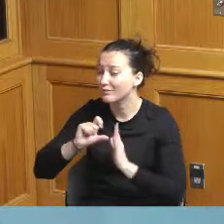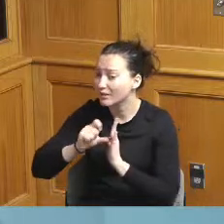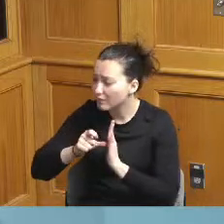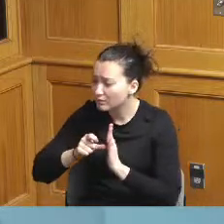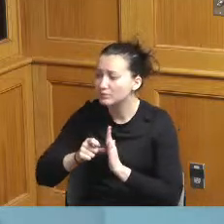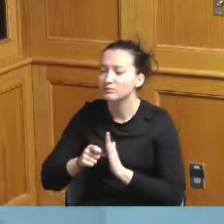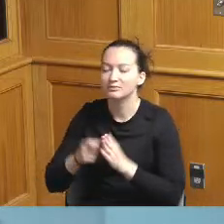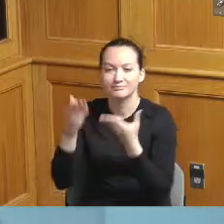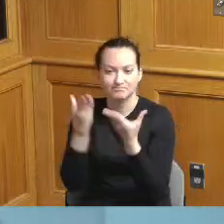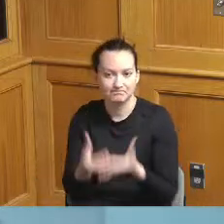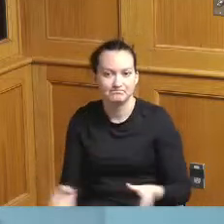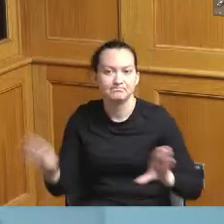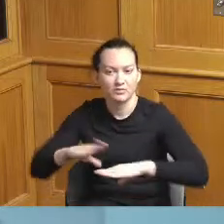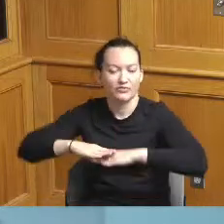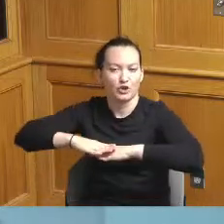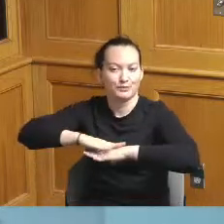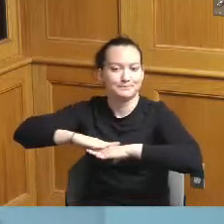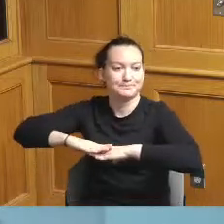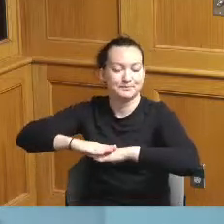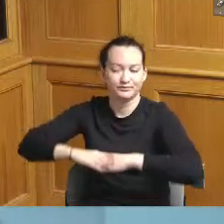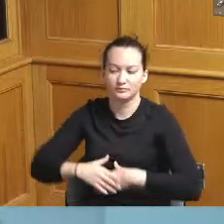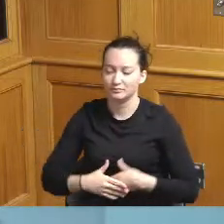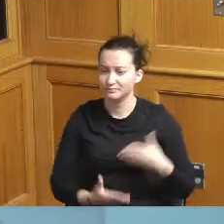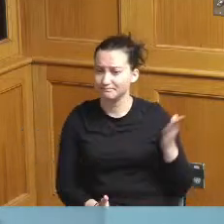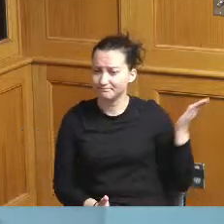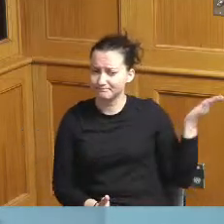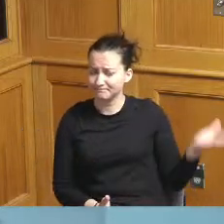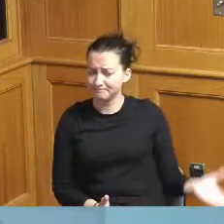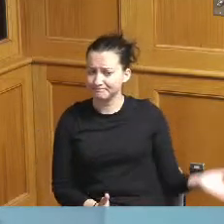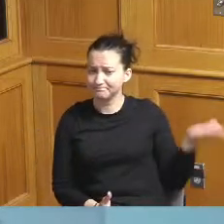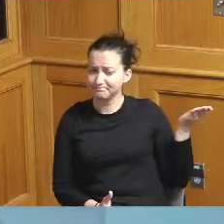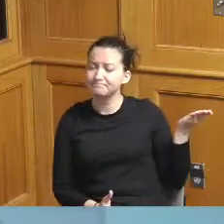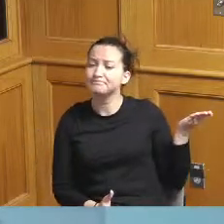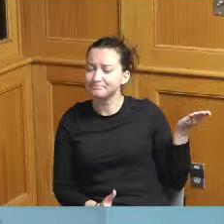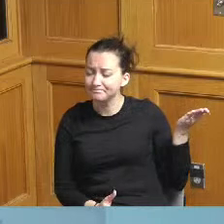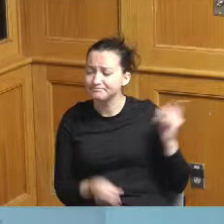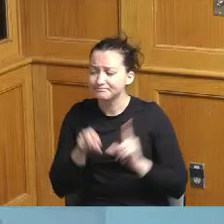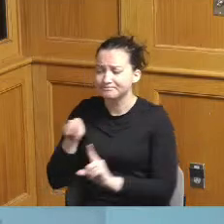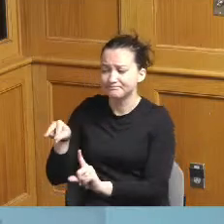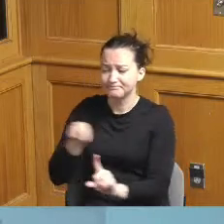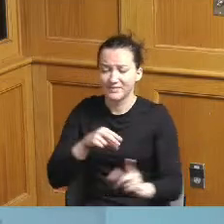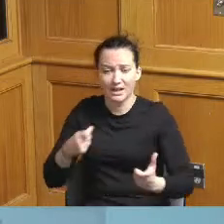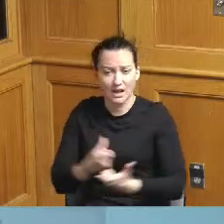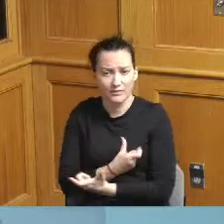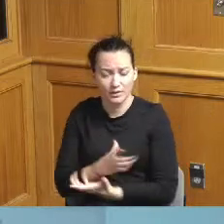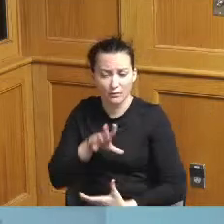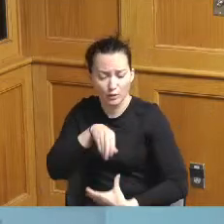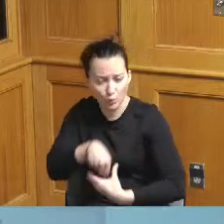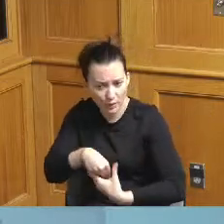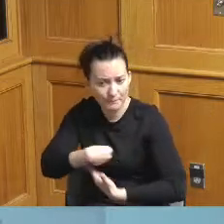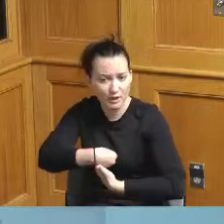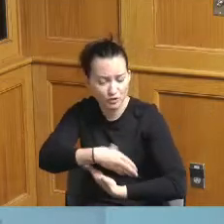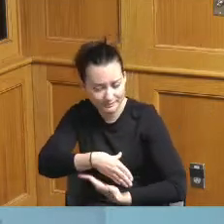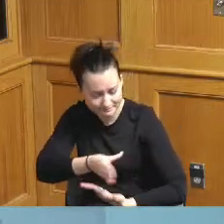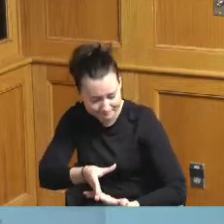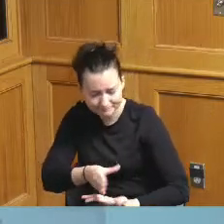just an overview this is just kind of a high level view of kind of everything that's included in our